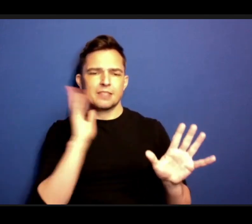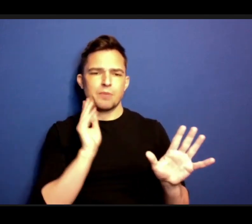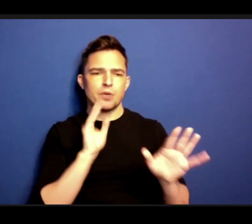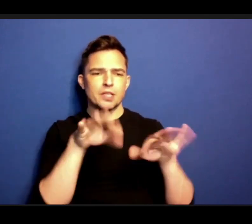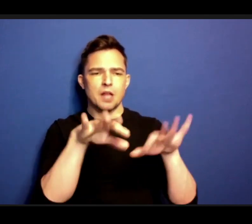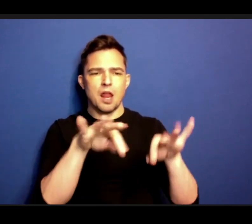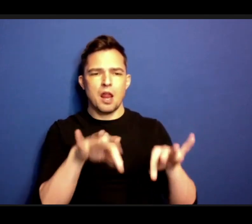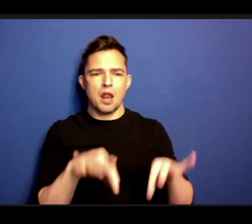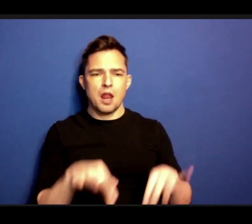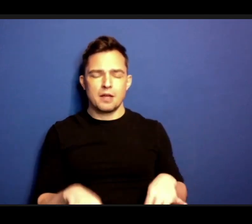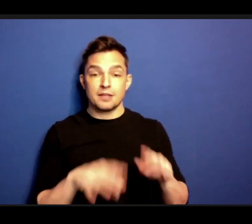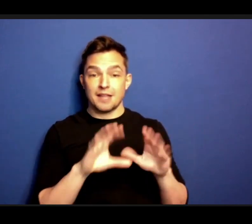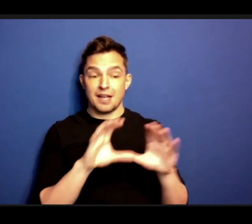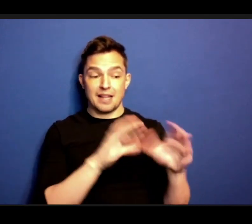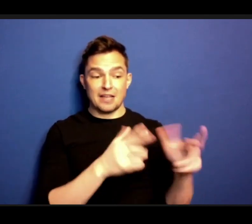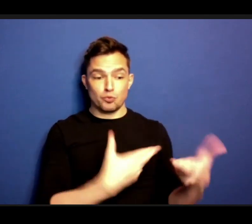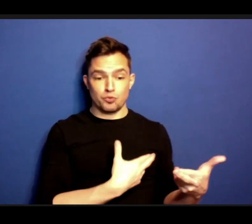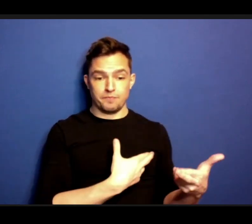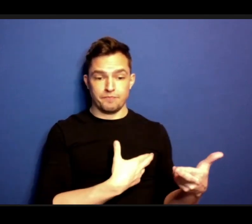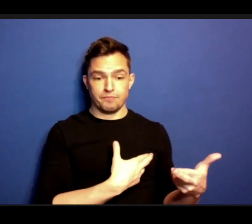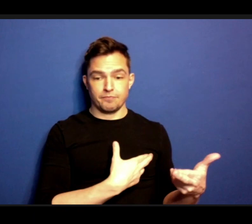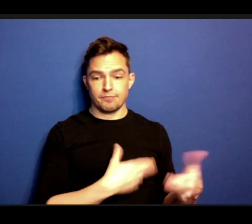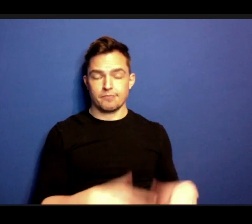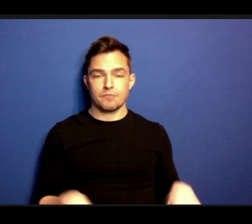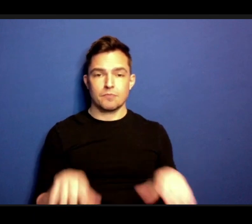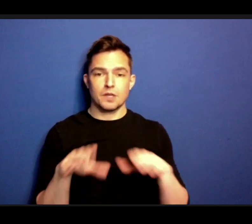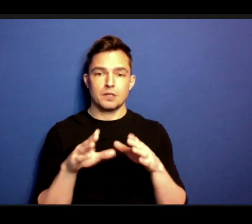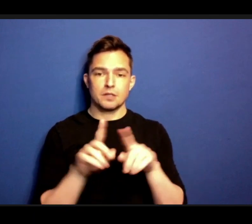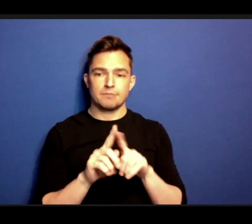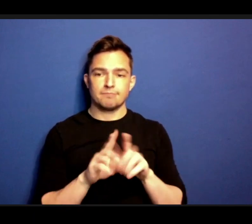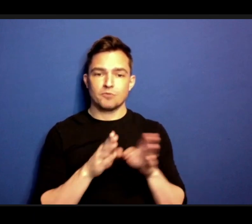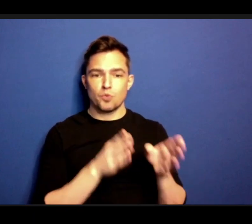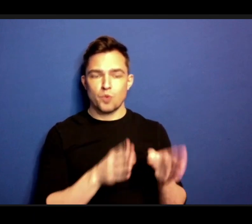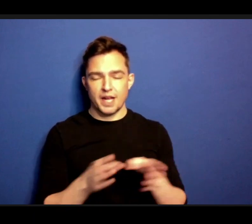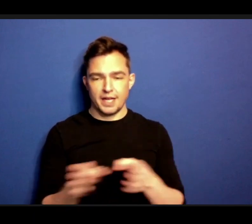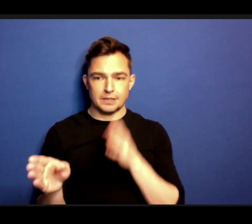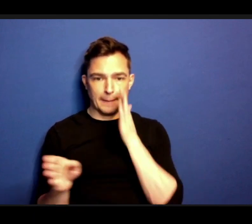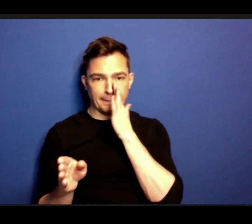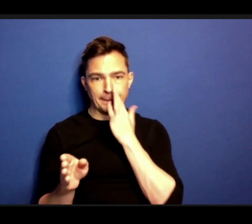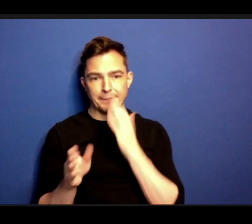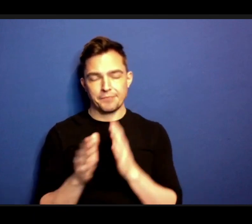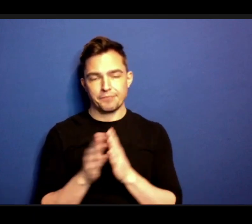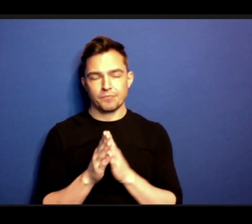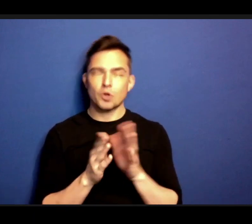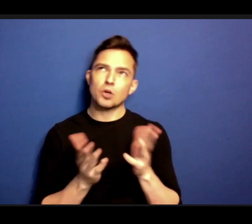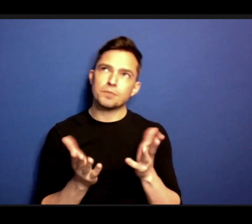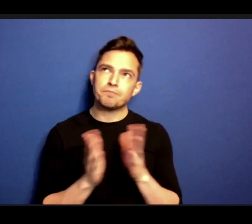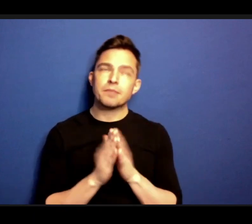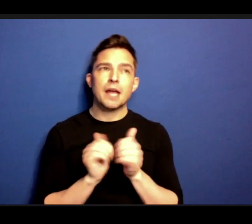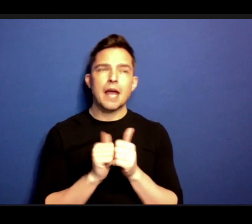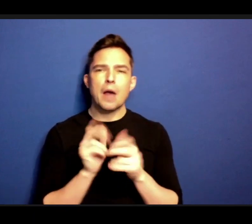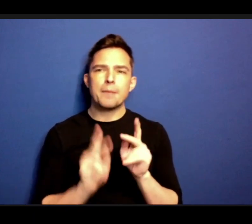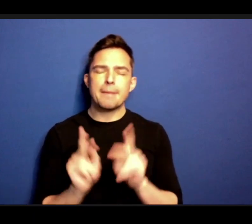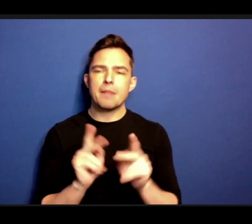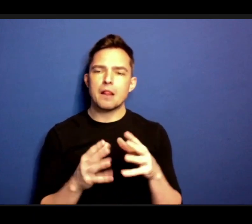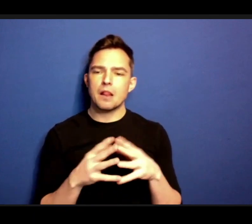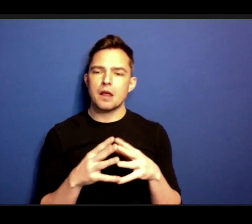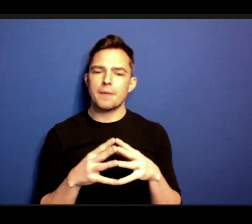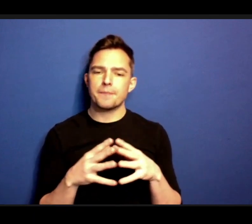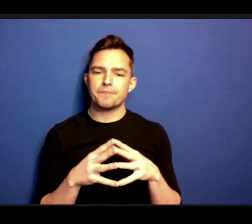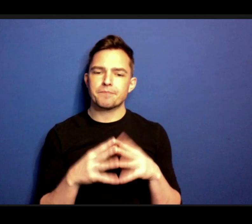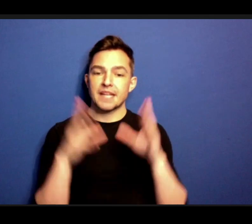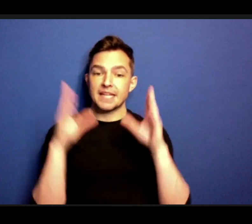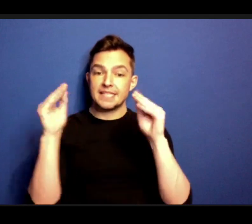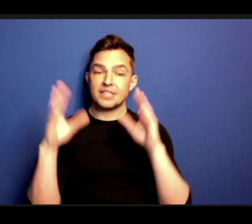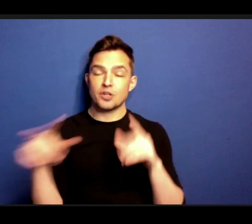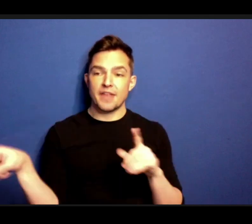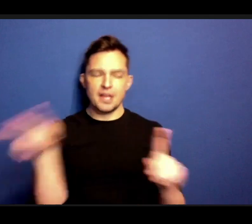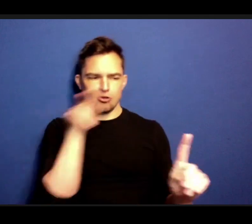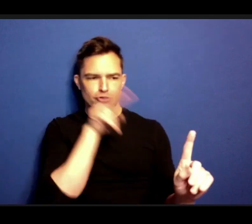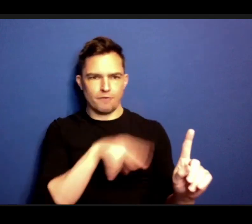the classroom, from the ways in which... Sorry. How people and teachers surveil students,